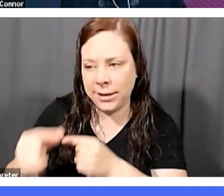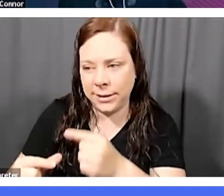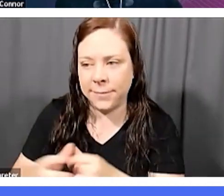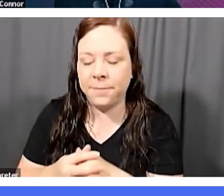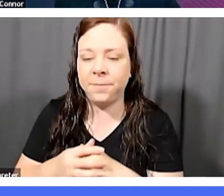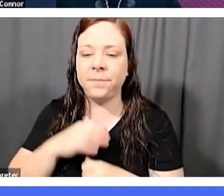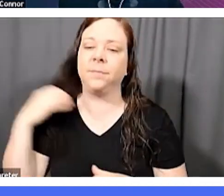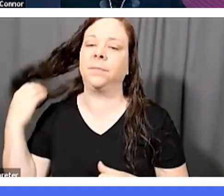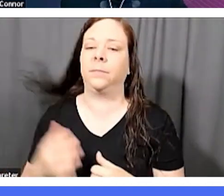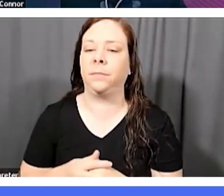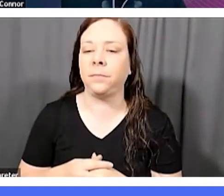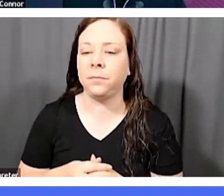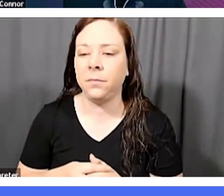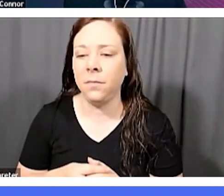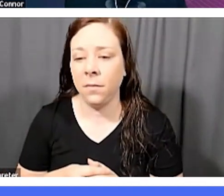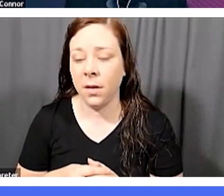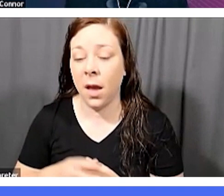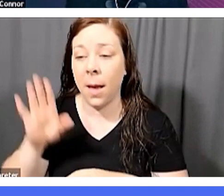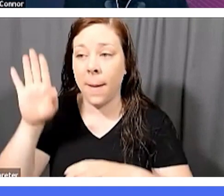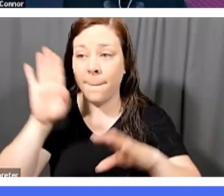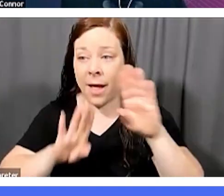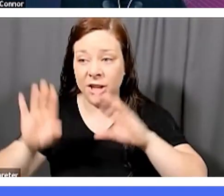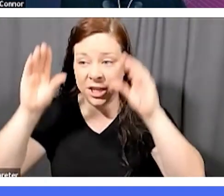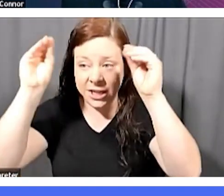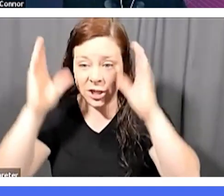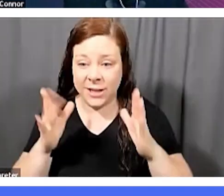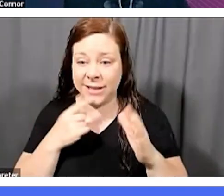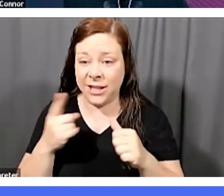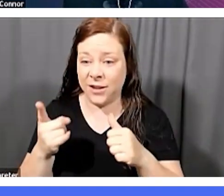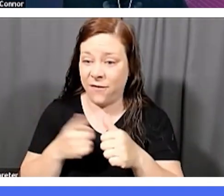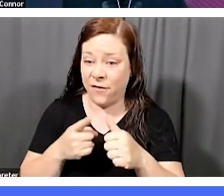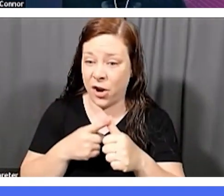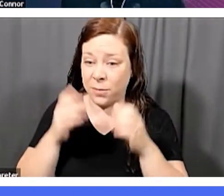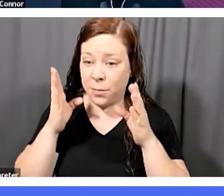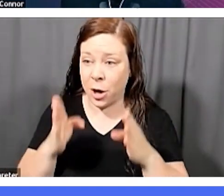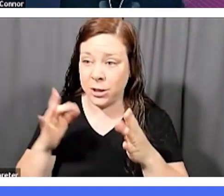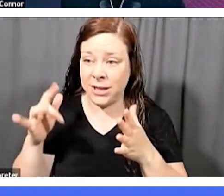And my biology teacher said, despite being the first guy to study genetics, he got incredibly lucky